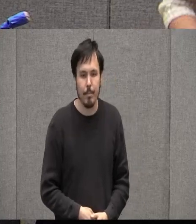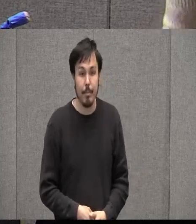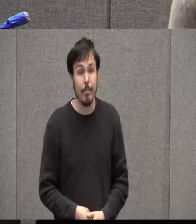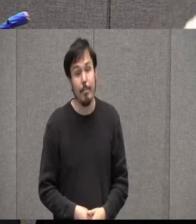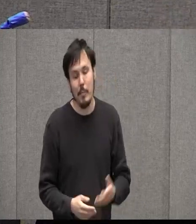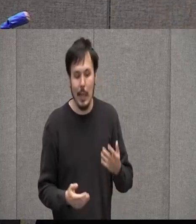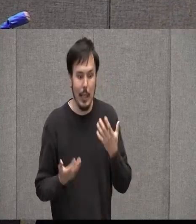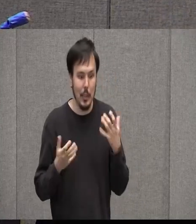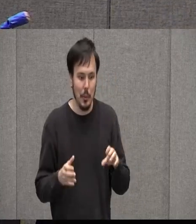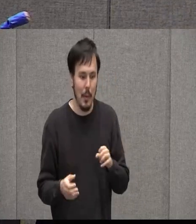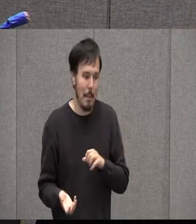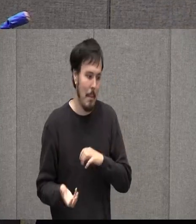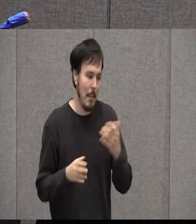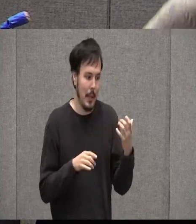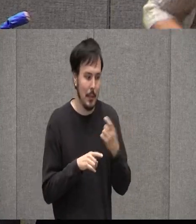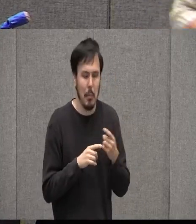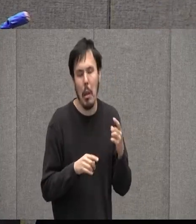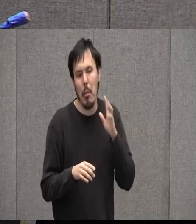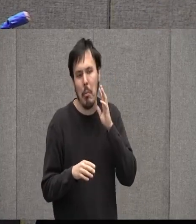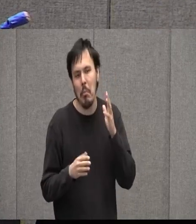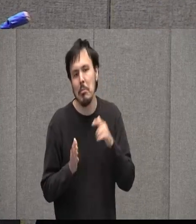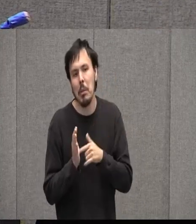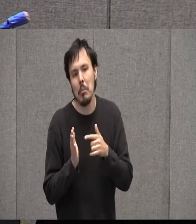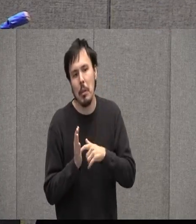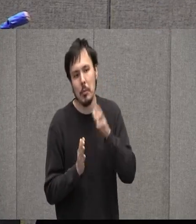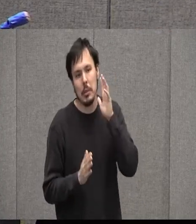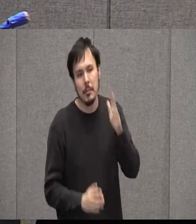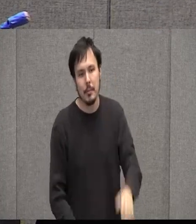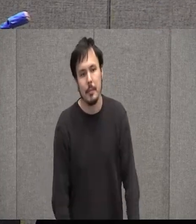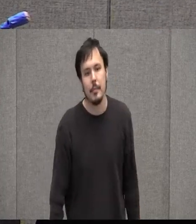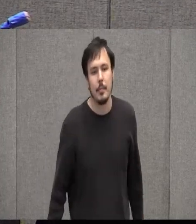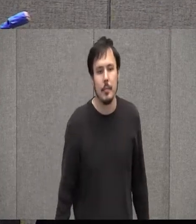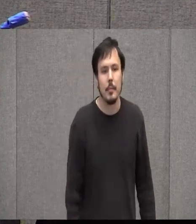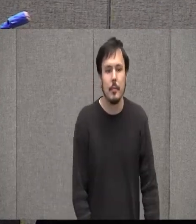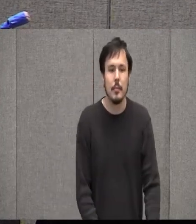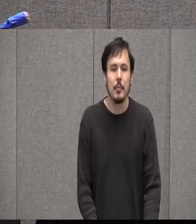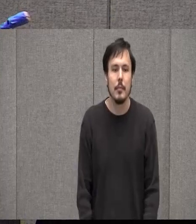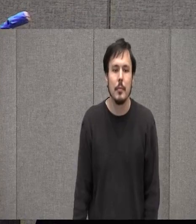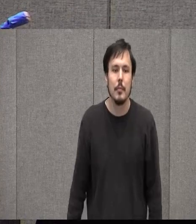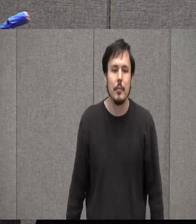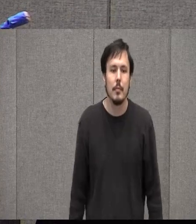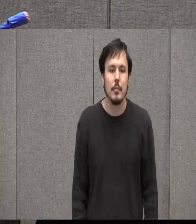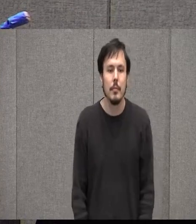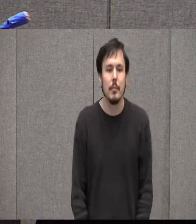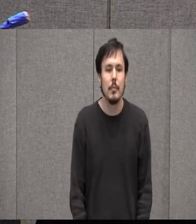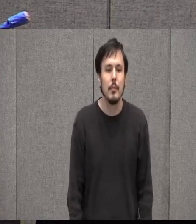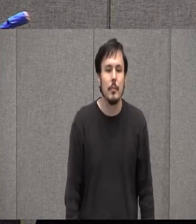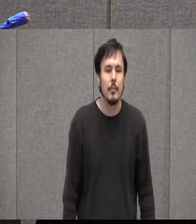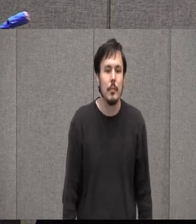you know, we do that sometimes. And then I have my vegetable oil which is just a little bit,